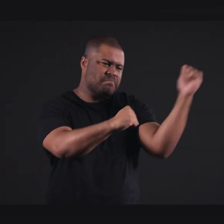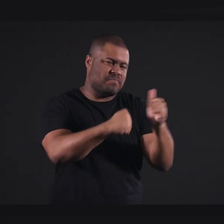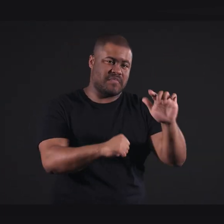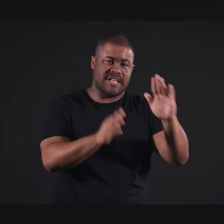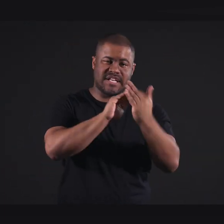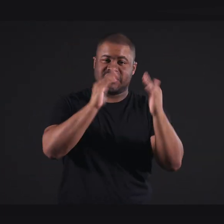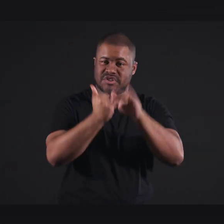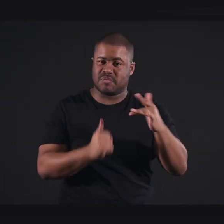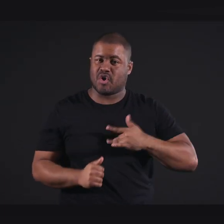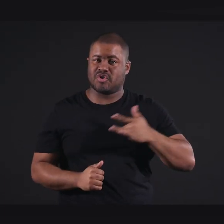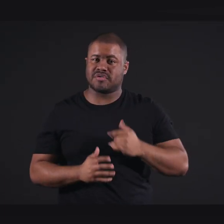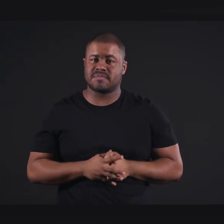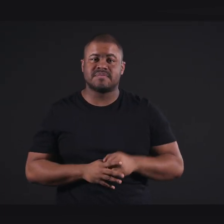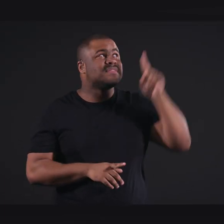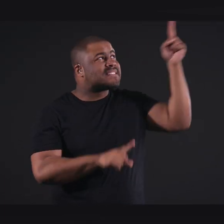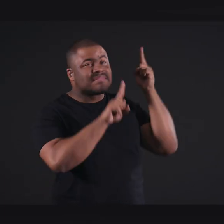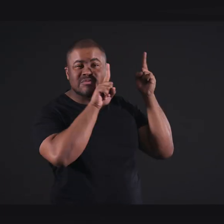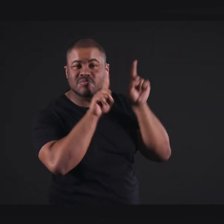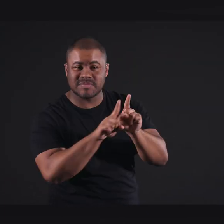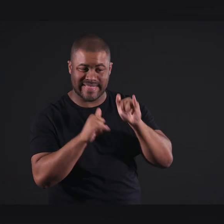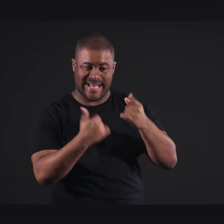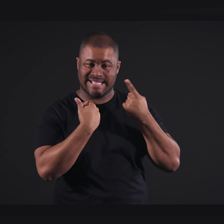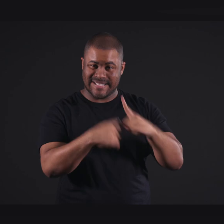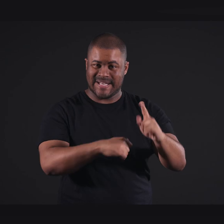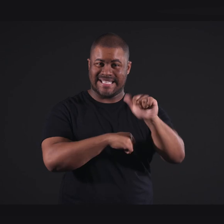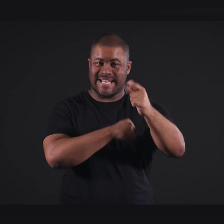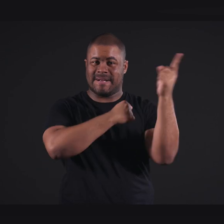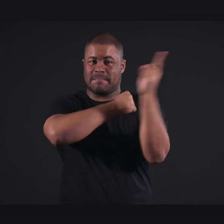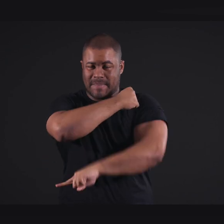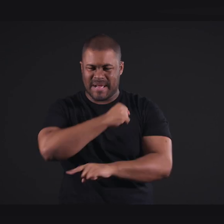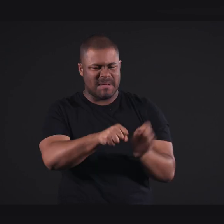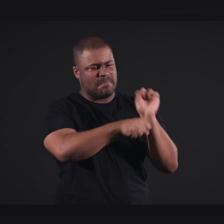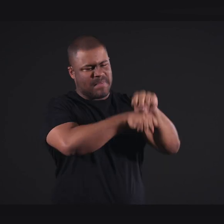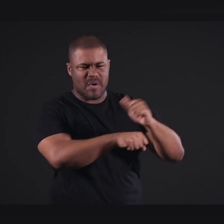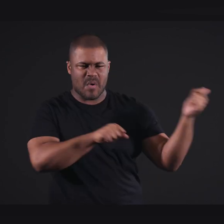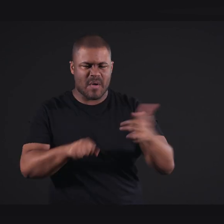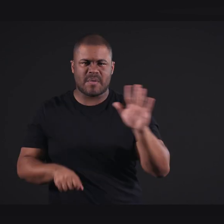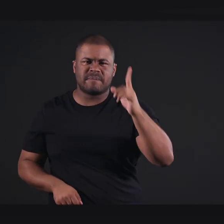I am was with them when the plagues began their takeover of every false Egyptian god